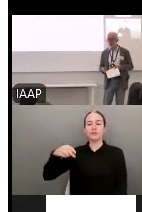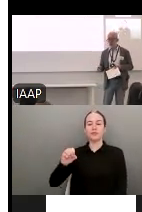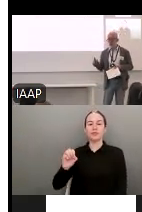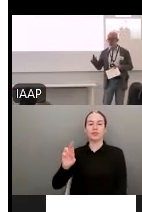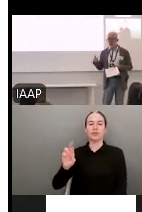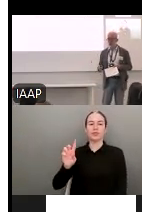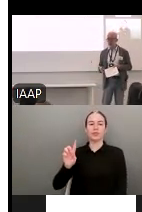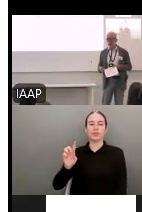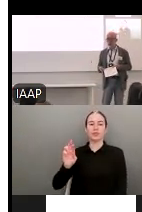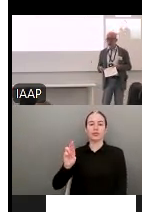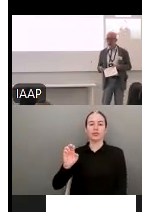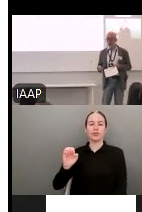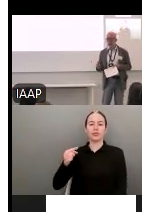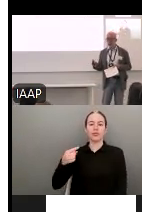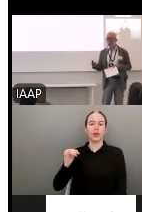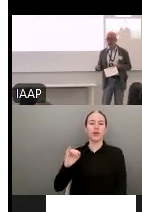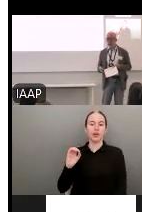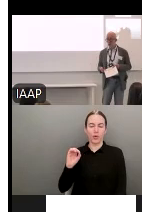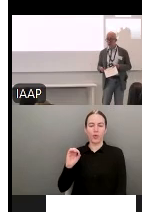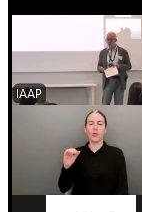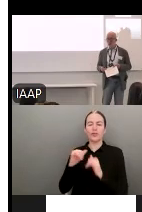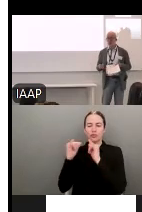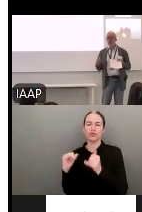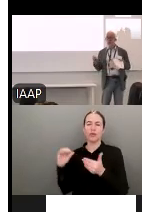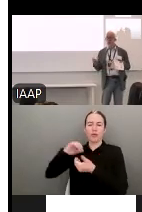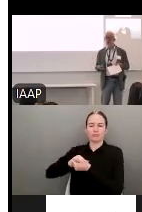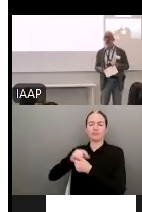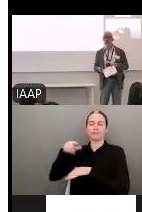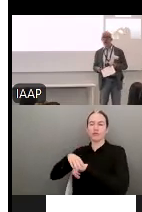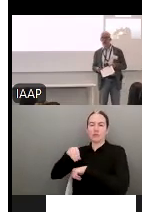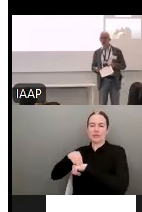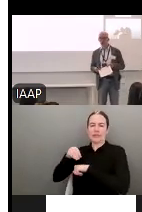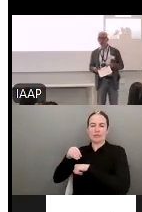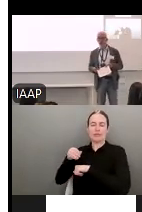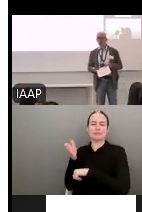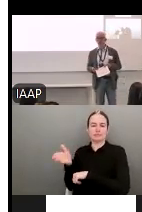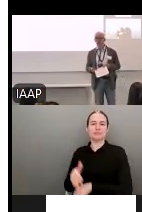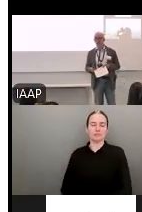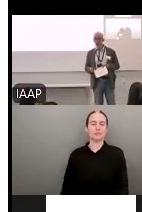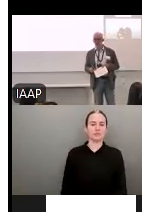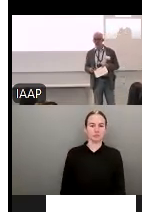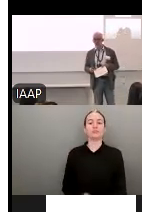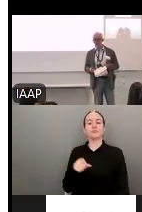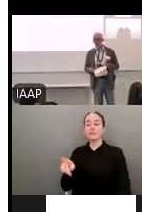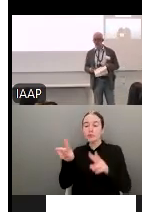which is also, she's in Stockholm, which is, Fisher, project.